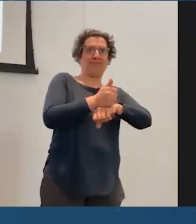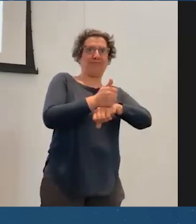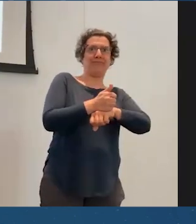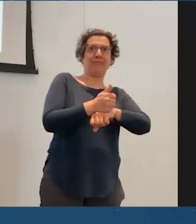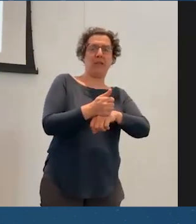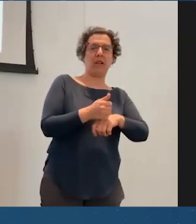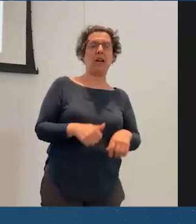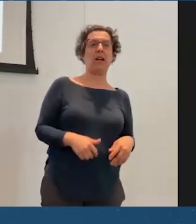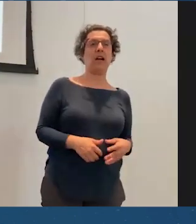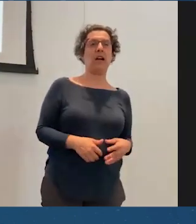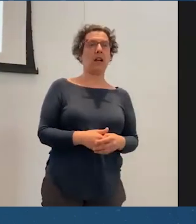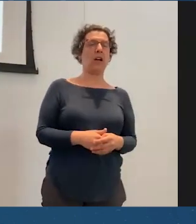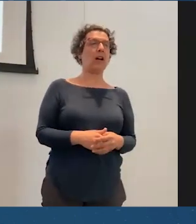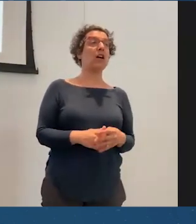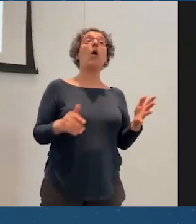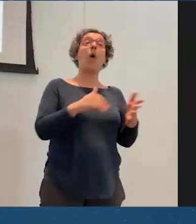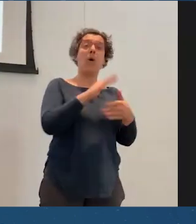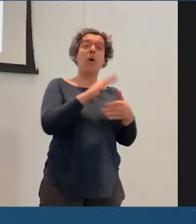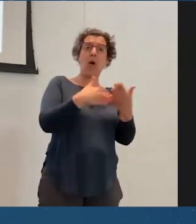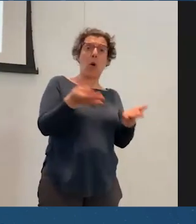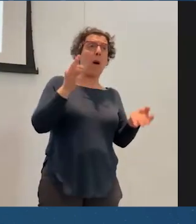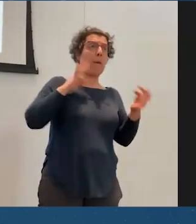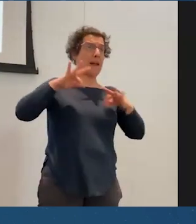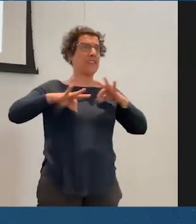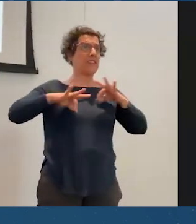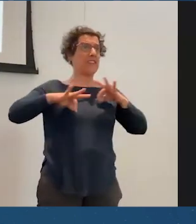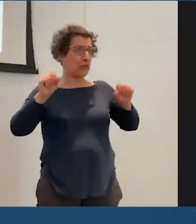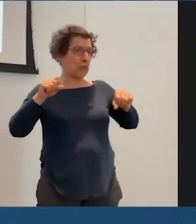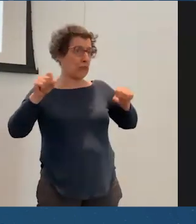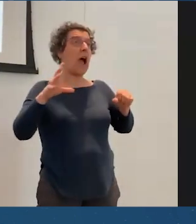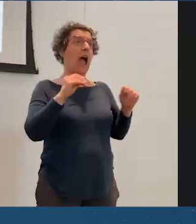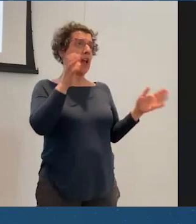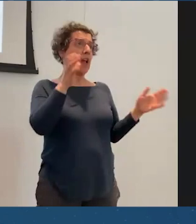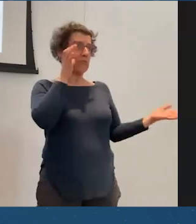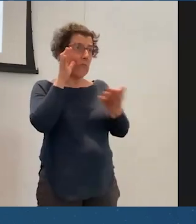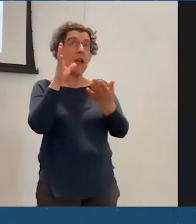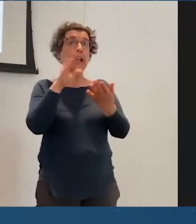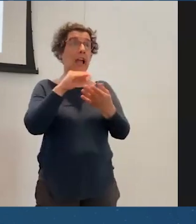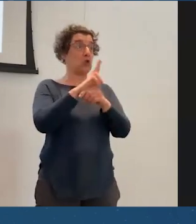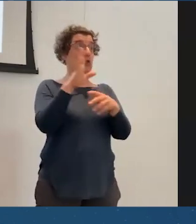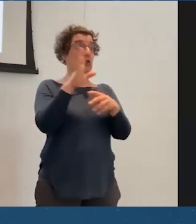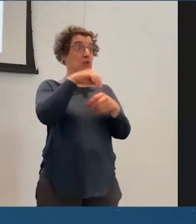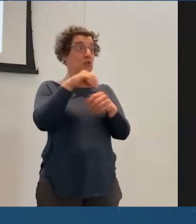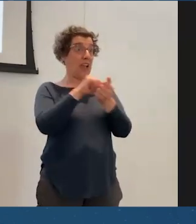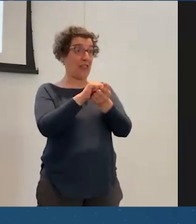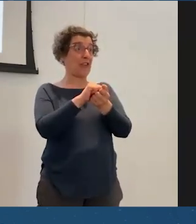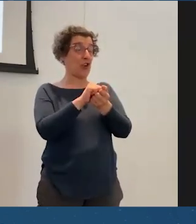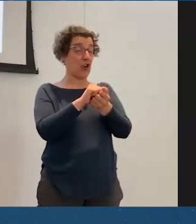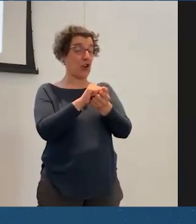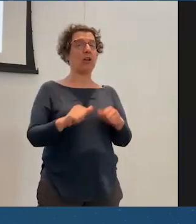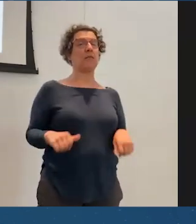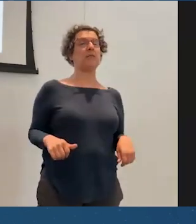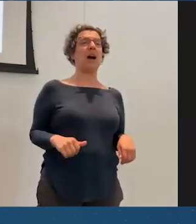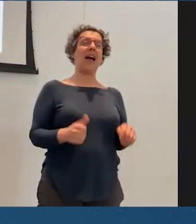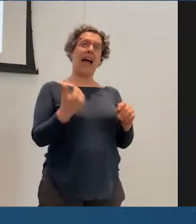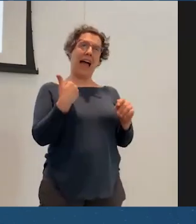They are all beneficial, and you can use them together, but distinct-- but they're also distinct.